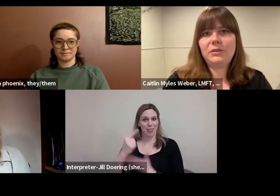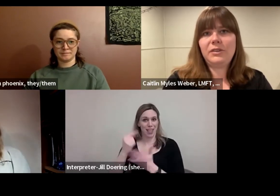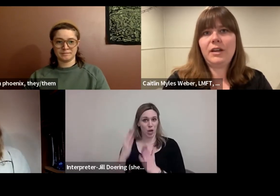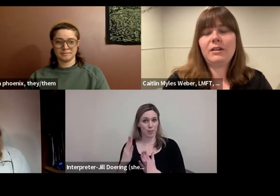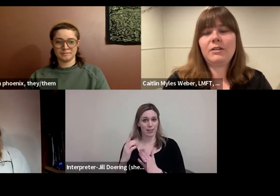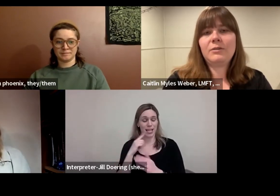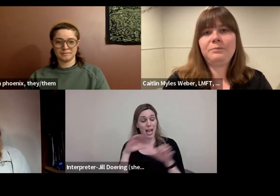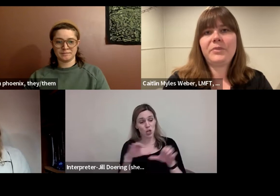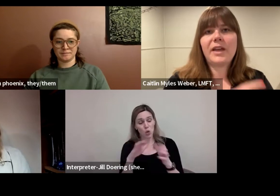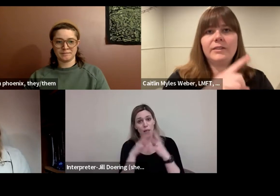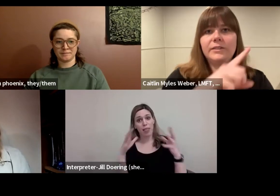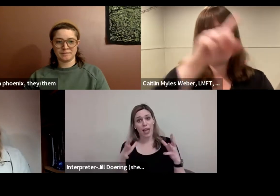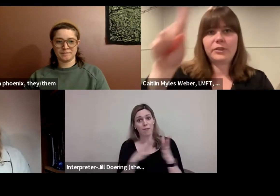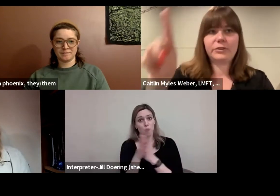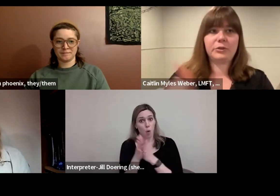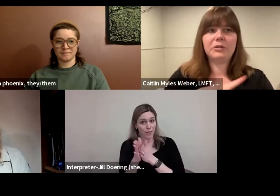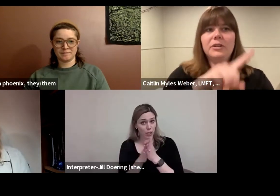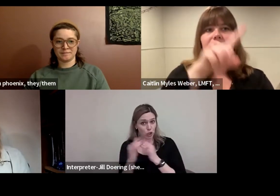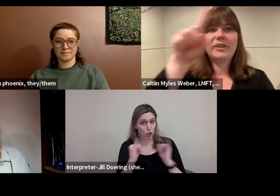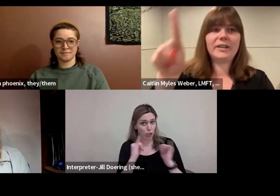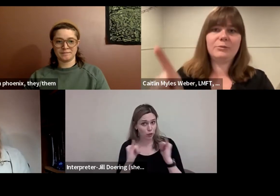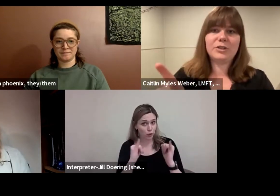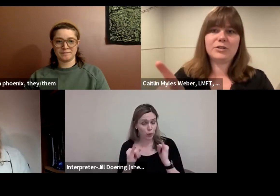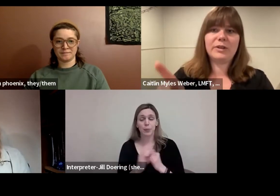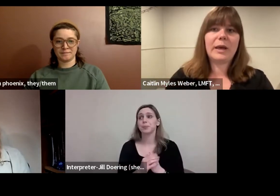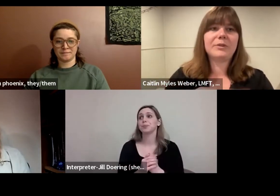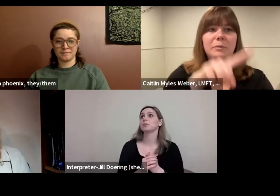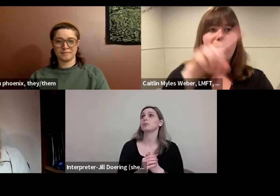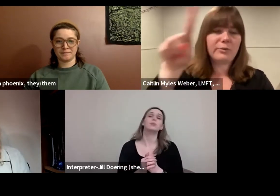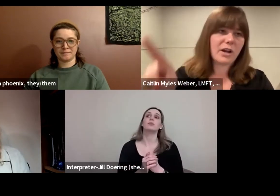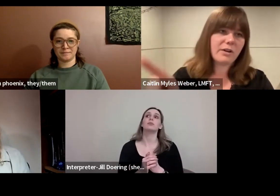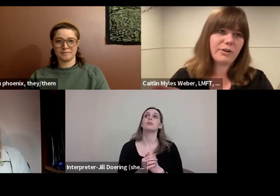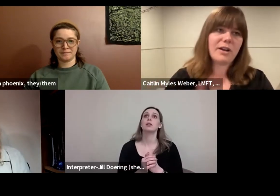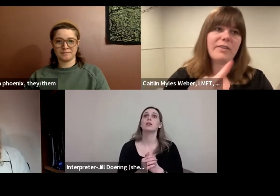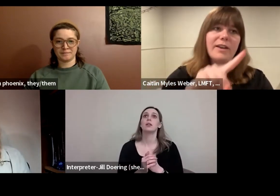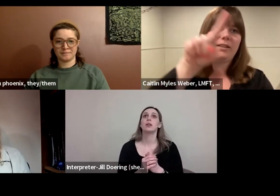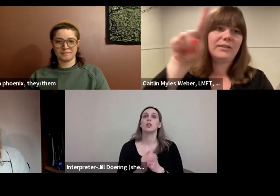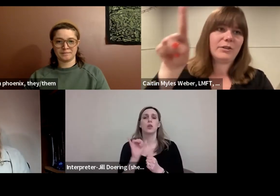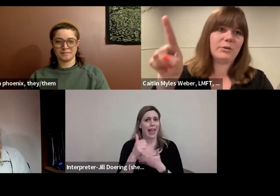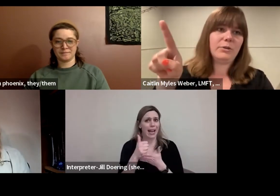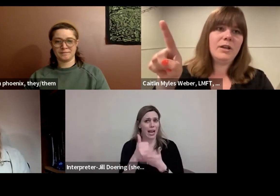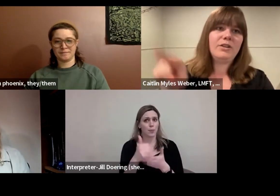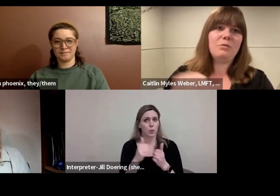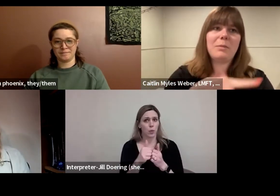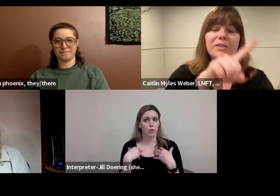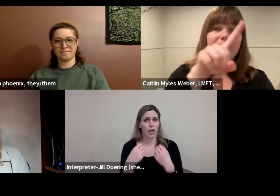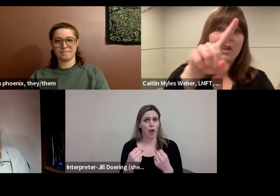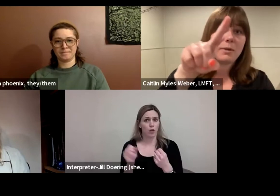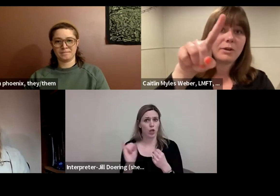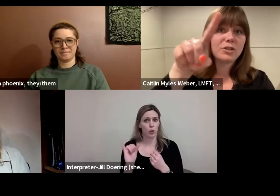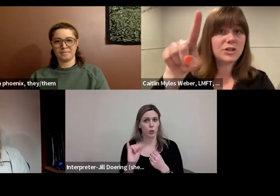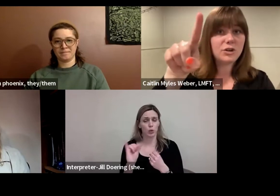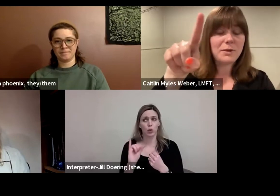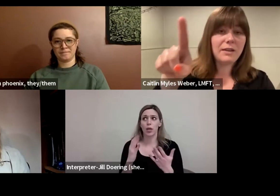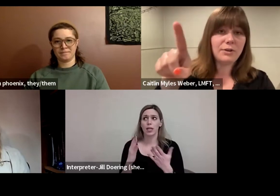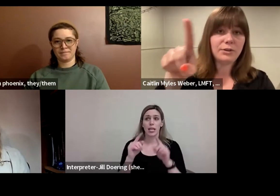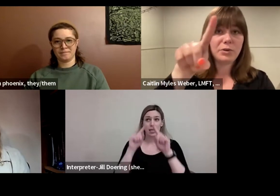so it's like that's sort of the circle of it, which relapse is part of recovery on that. So you might be thinking about changing your behaviors